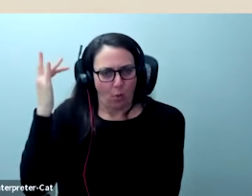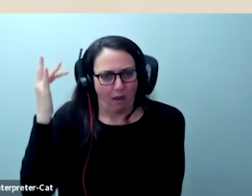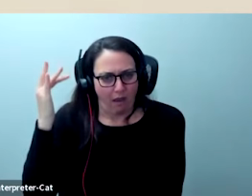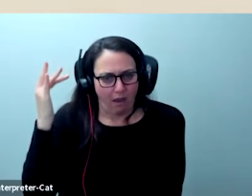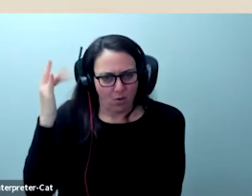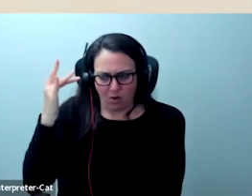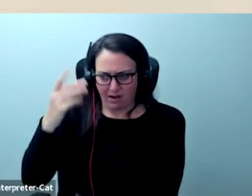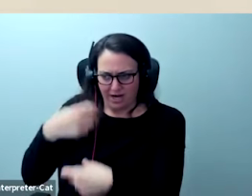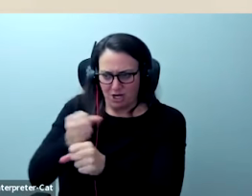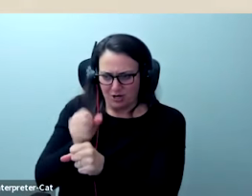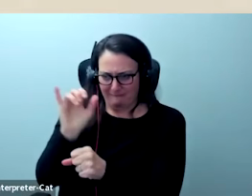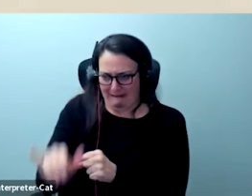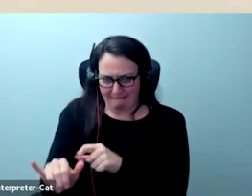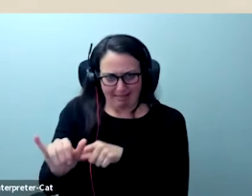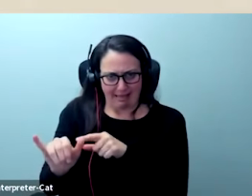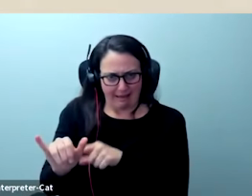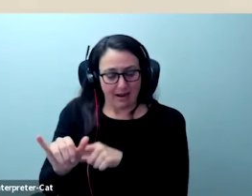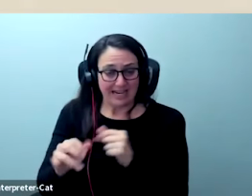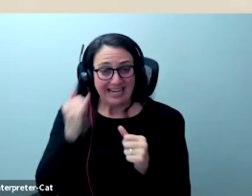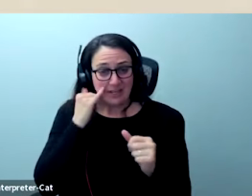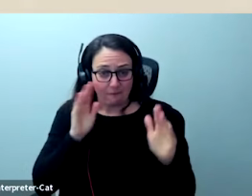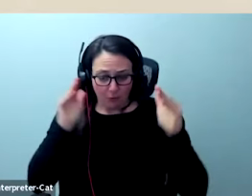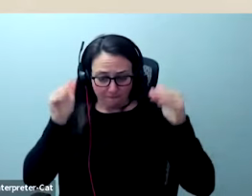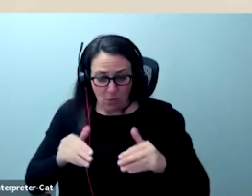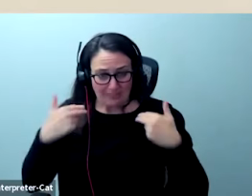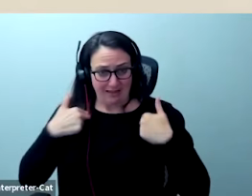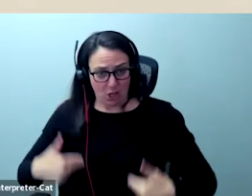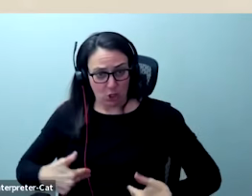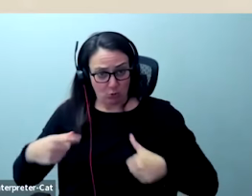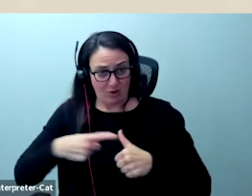if you're taking a human-centered approach to design, it has to be a feature